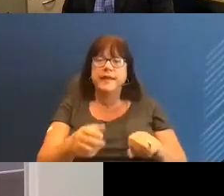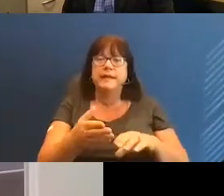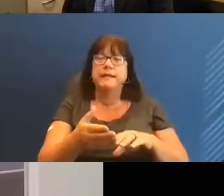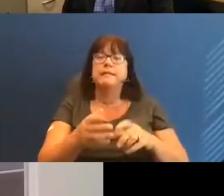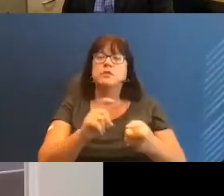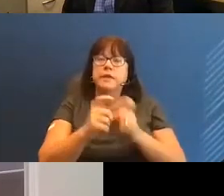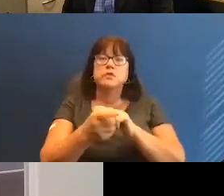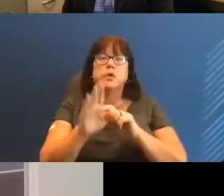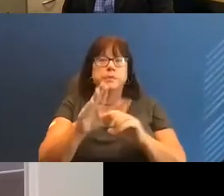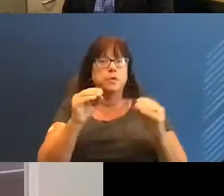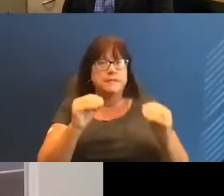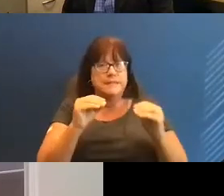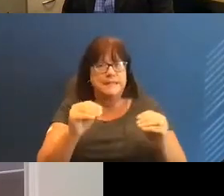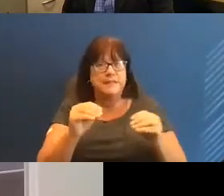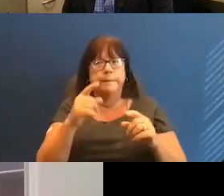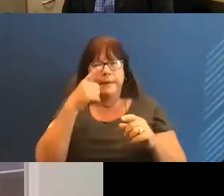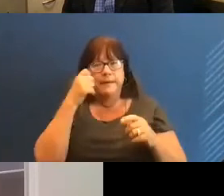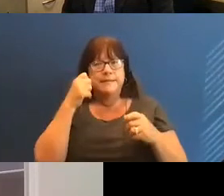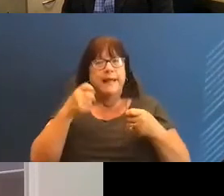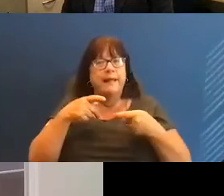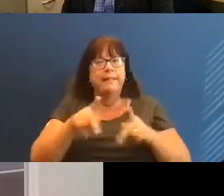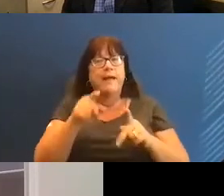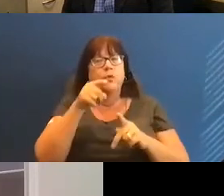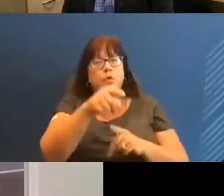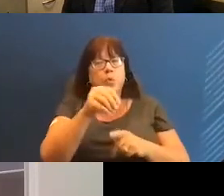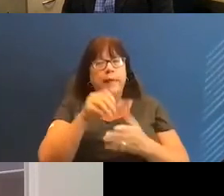by allowing you and your students to interact with learning materials in new and innovative ways.